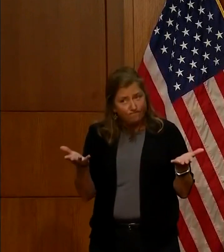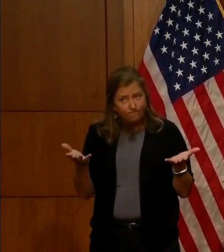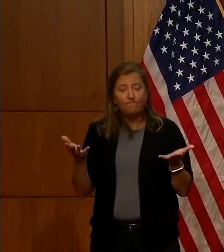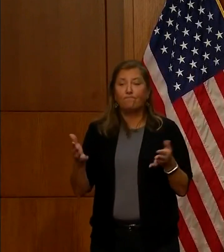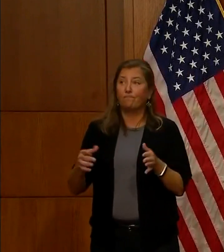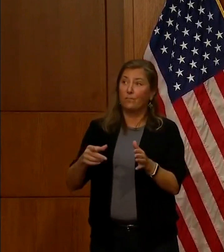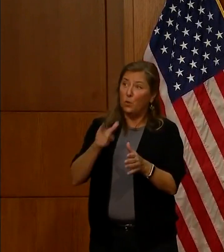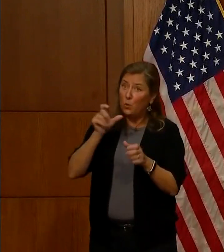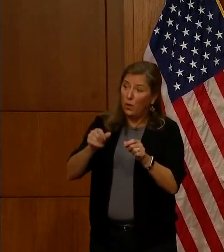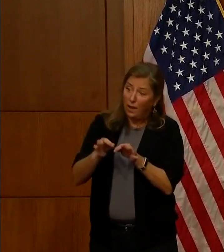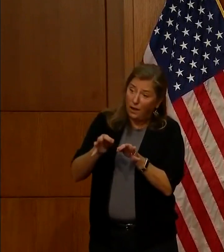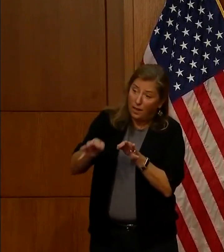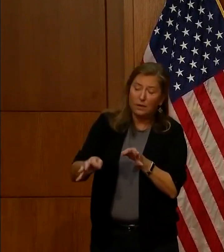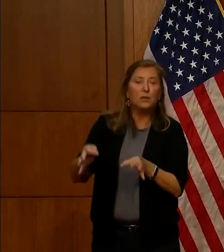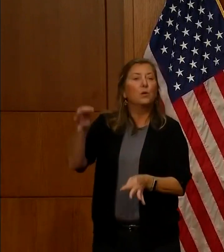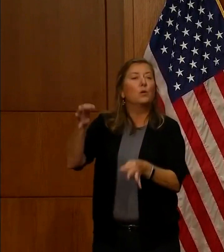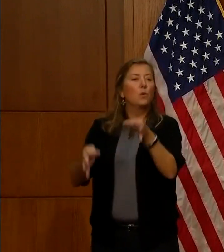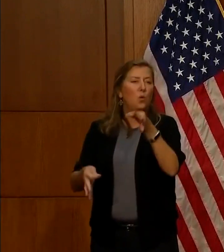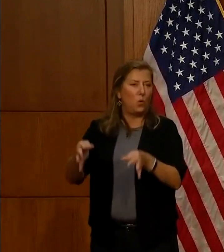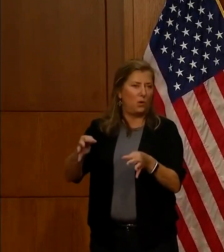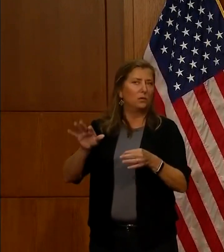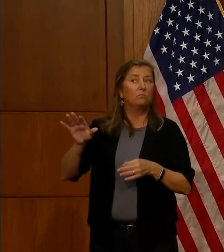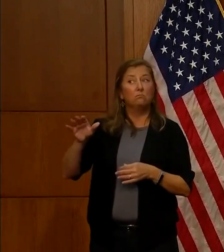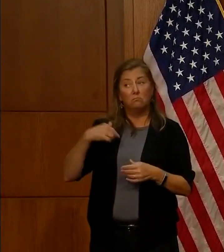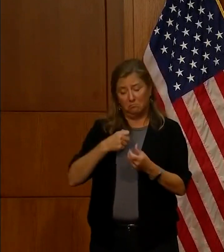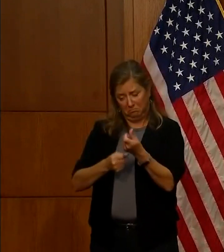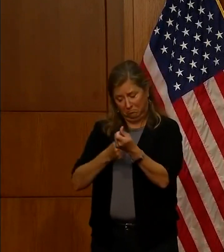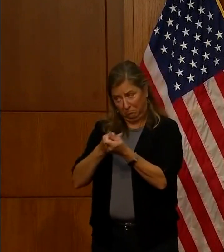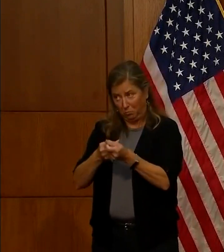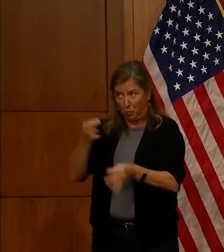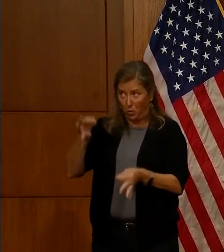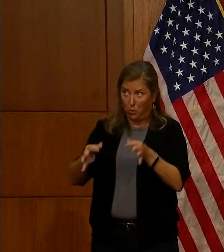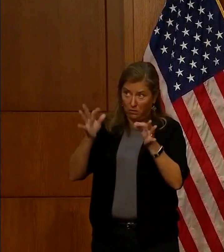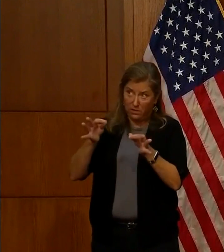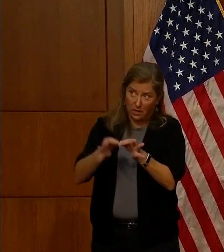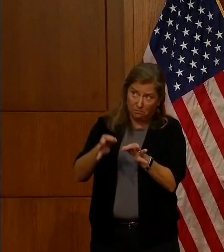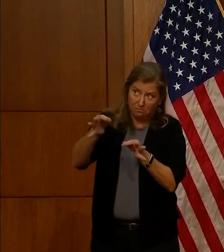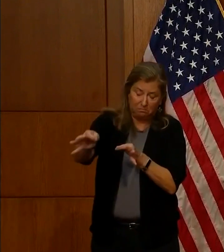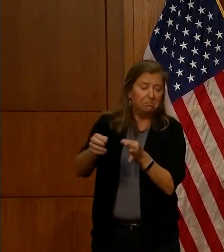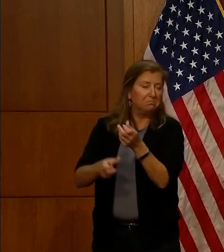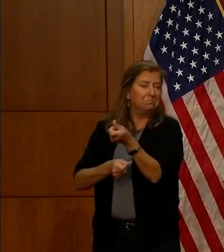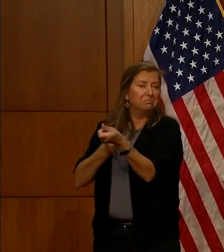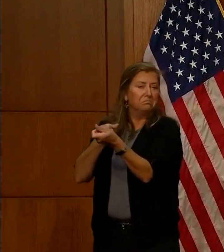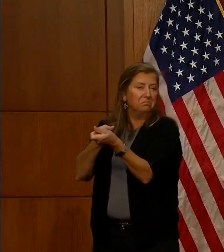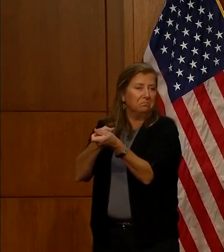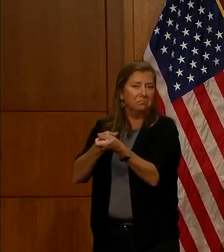THE AUTHORITY TO CHANGE IT. THAT IS UP TO THE COURTS AND I